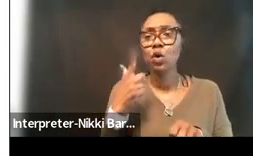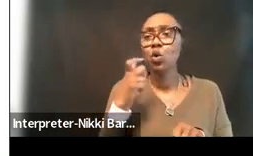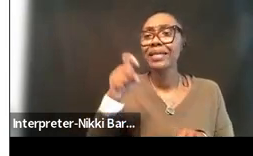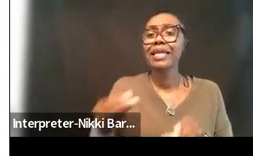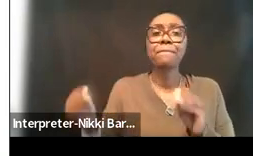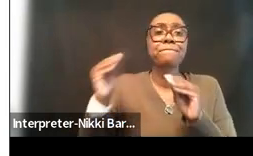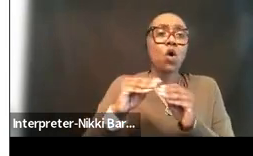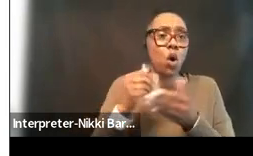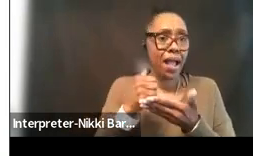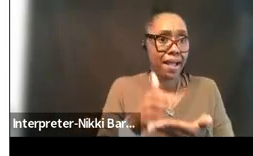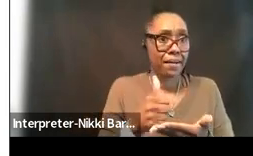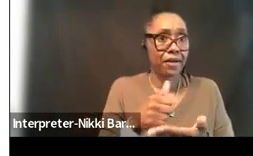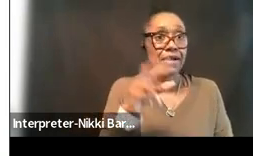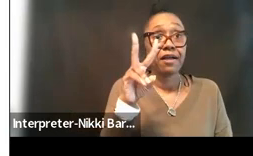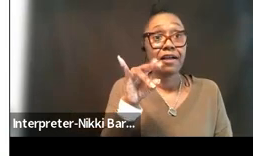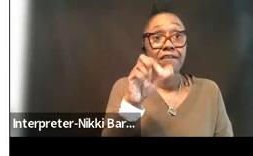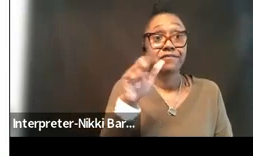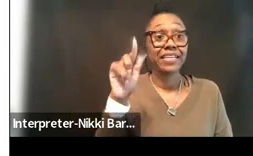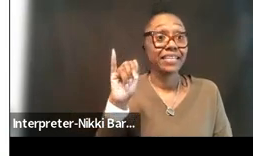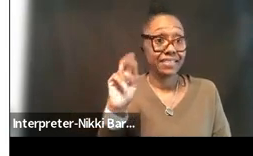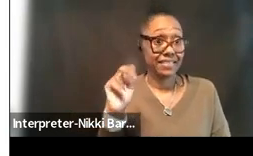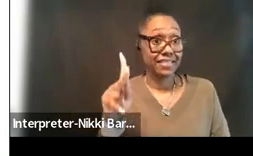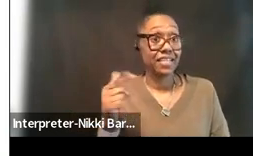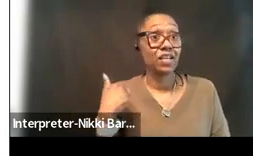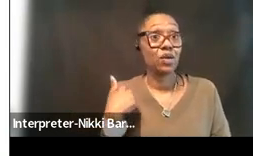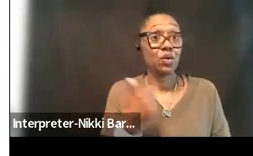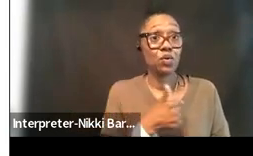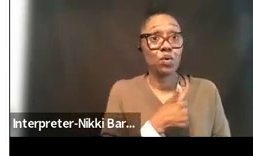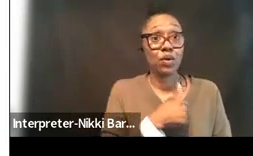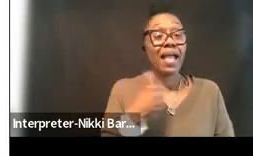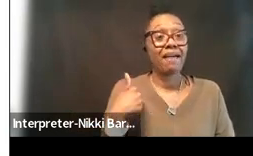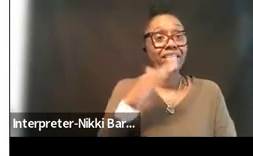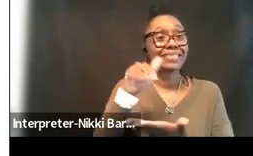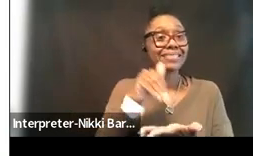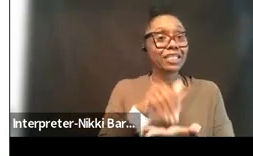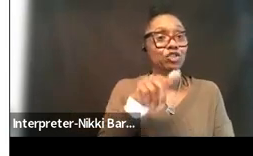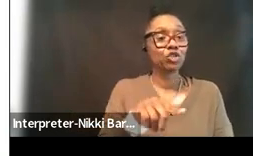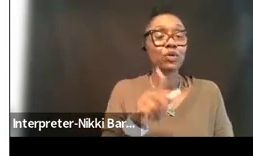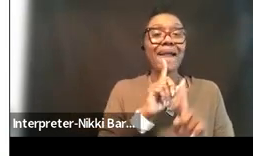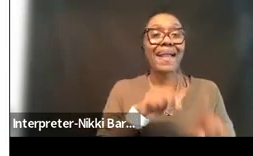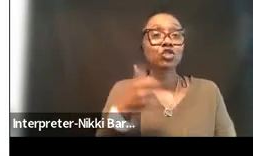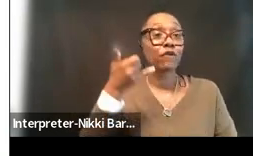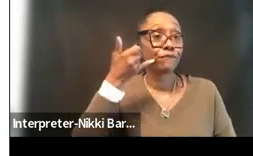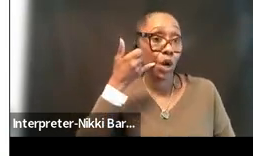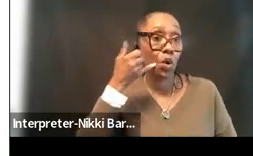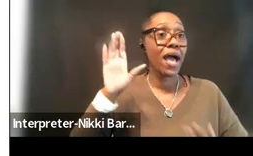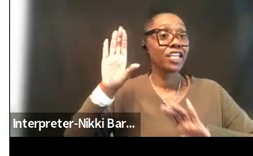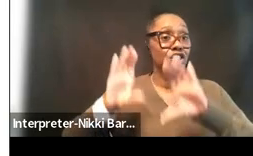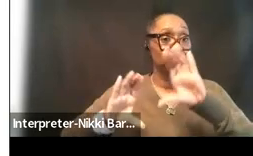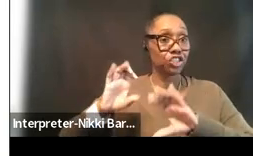So at Vealink, we do run a contact center that, answers phone chat and text lines that are available, 24 7.